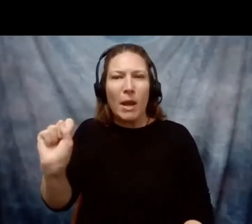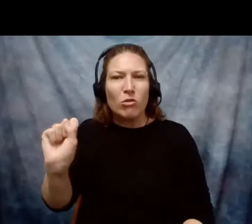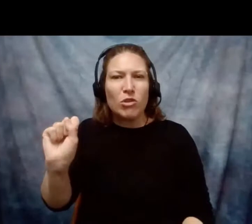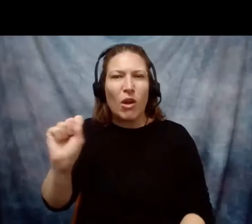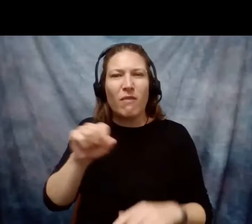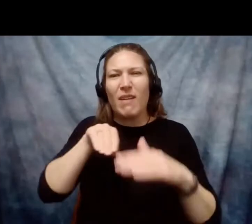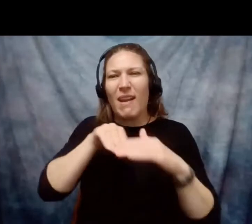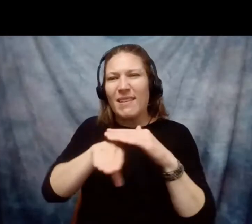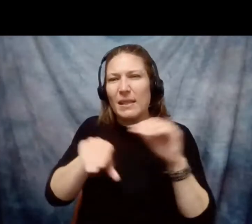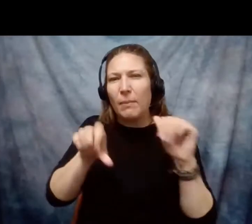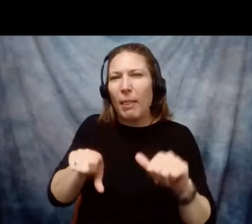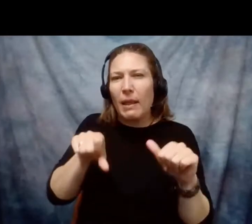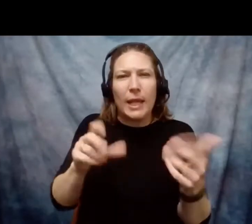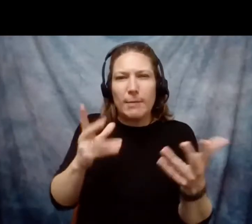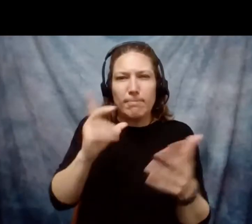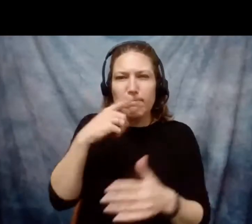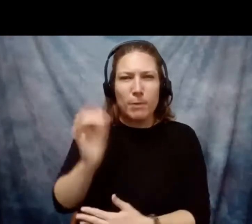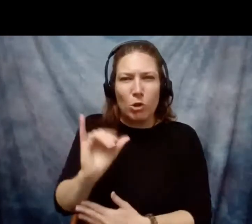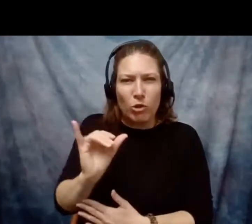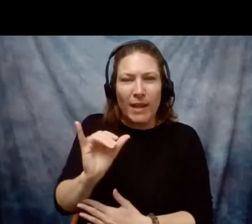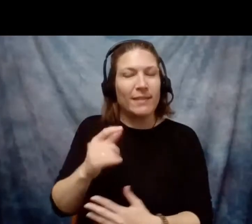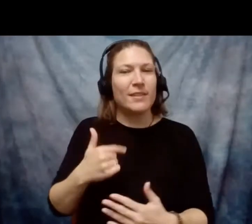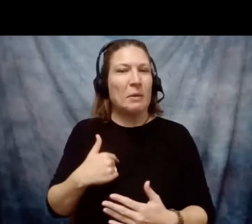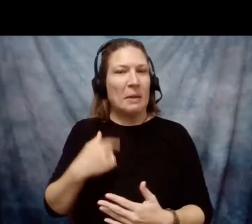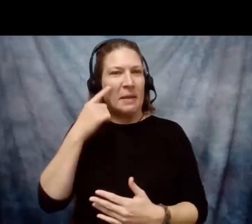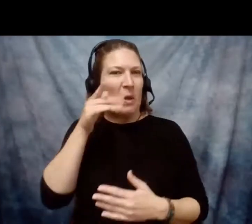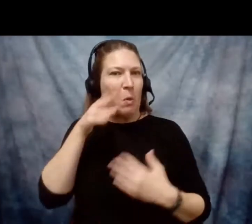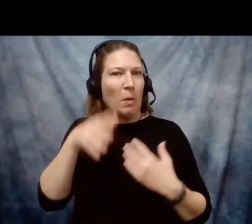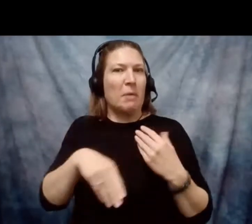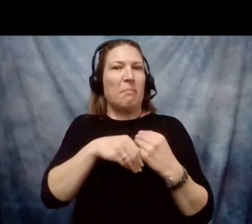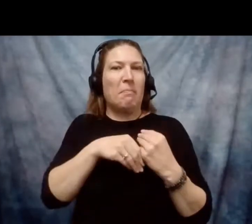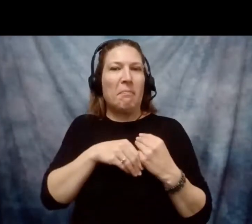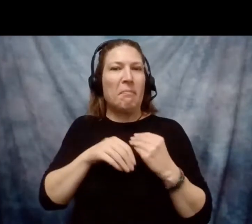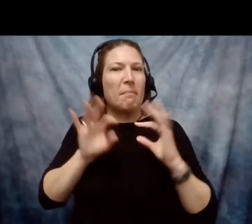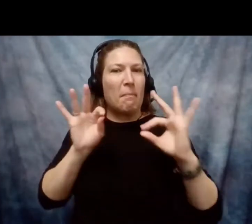and um and i thought this would be great to add to the mix of of what we've been talking